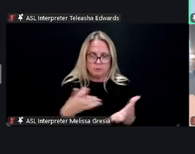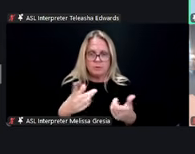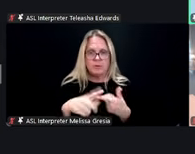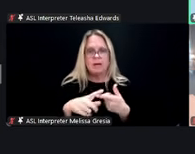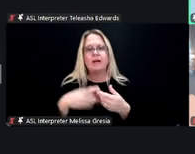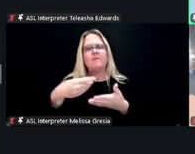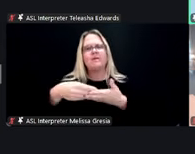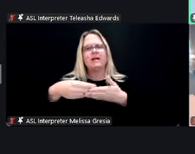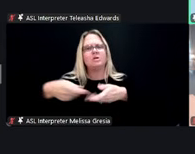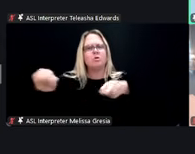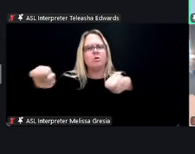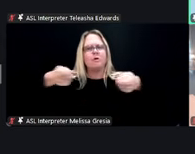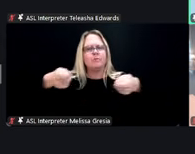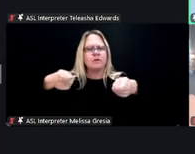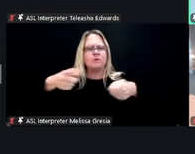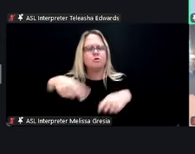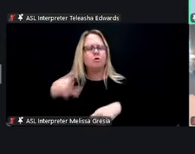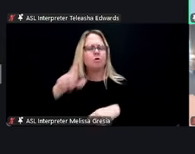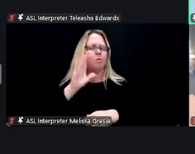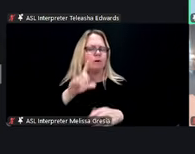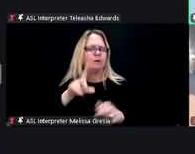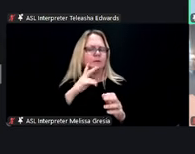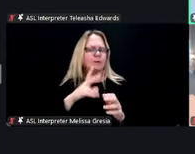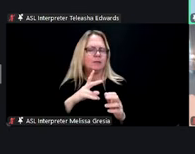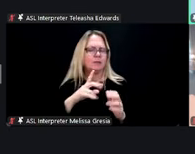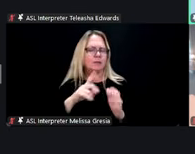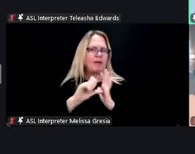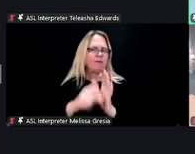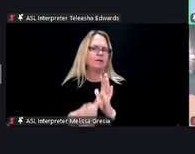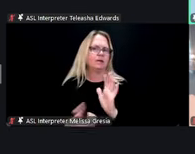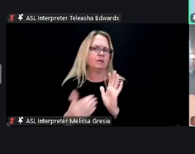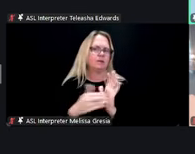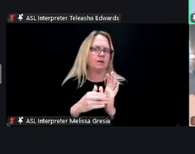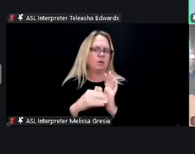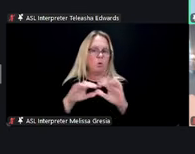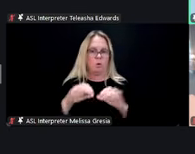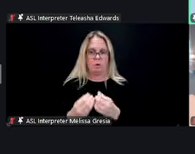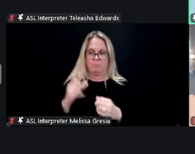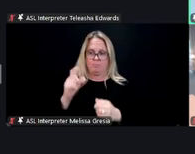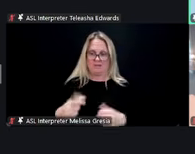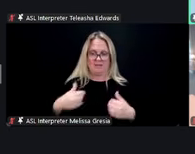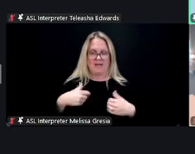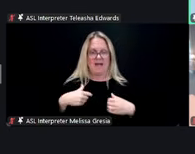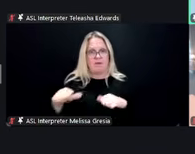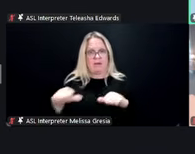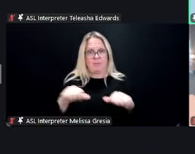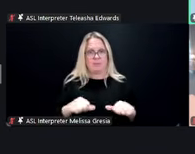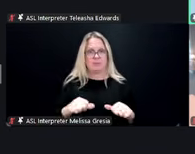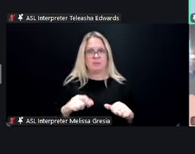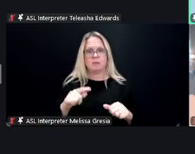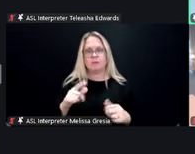you will see emphasized again that the organization needs to have the capacity to um